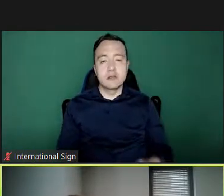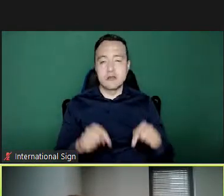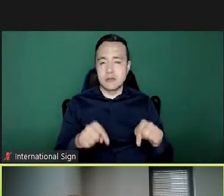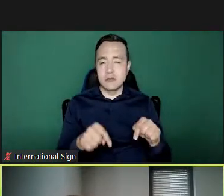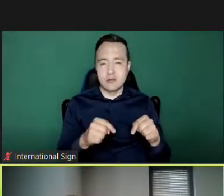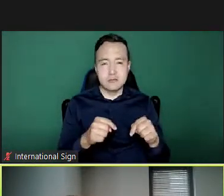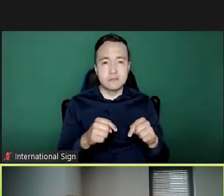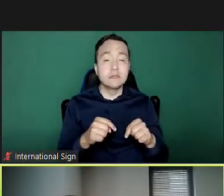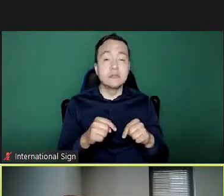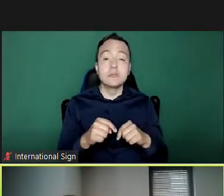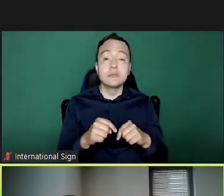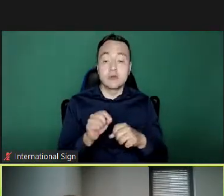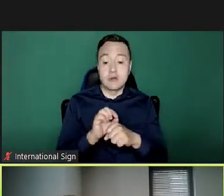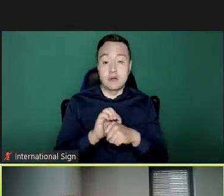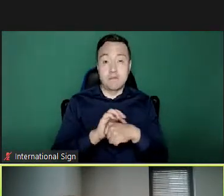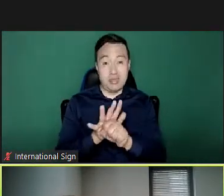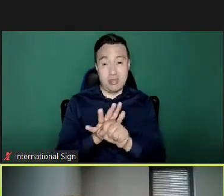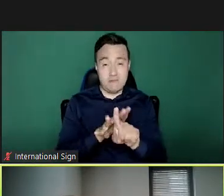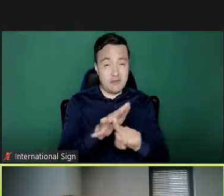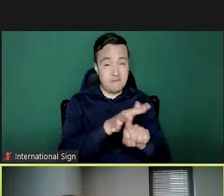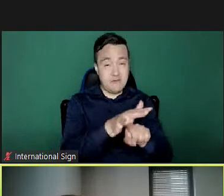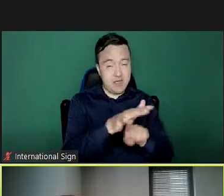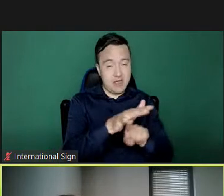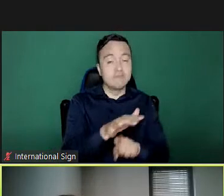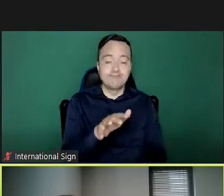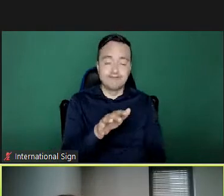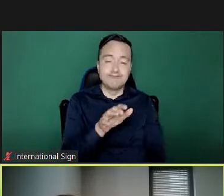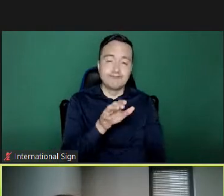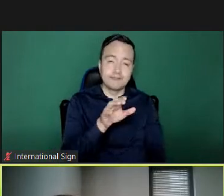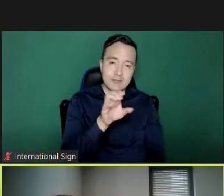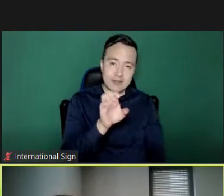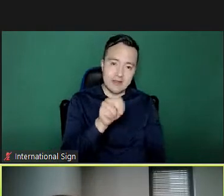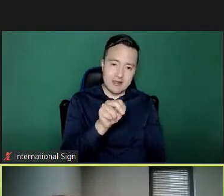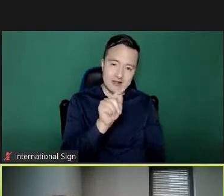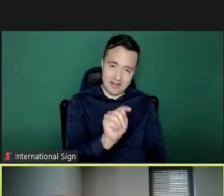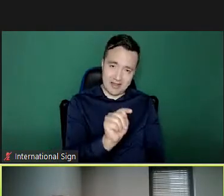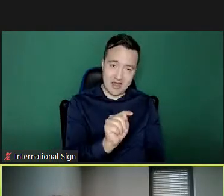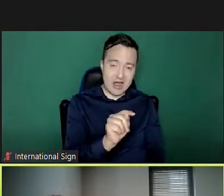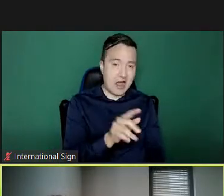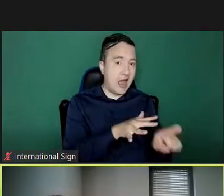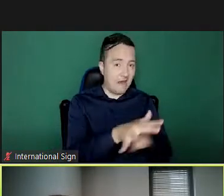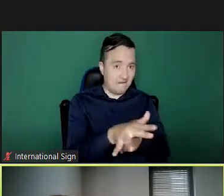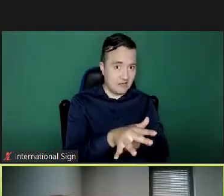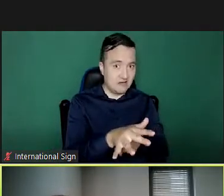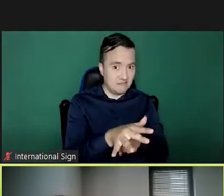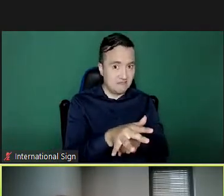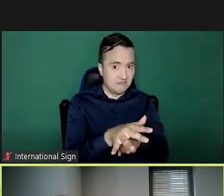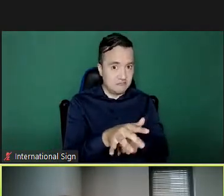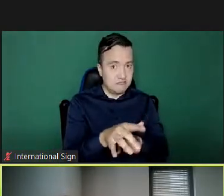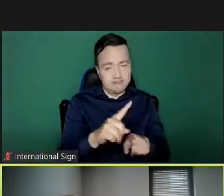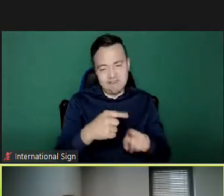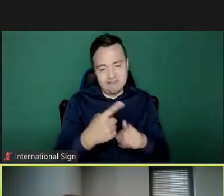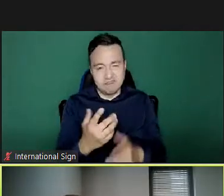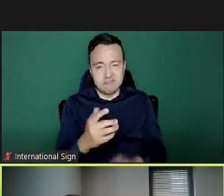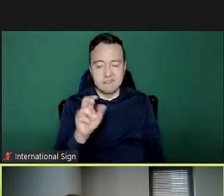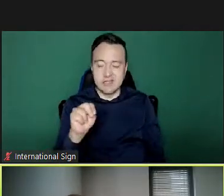comorbidities that contribute to vulnerability to the virus. And because of existing social policies, which